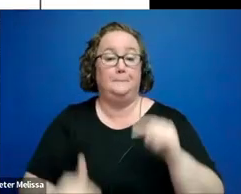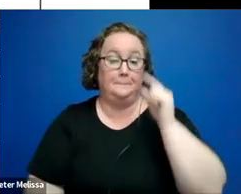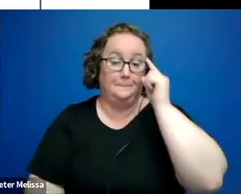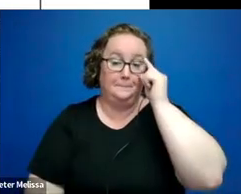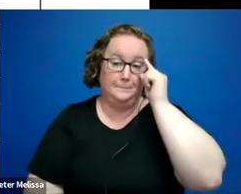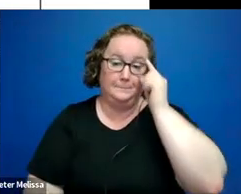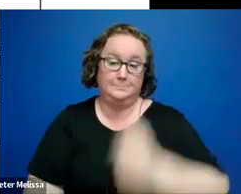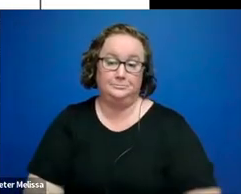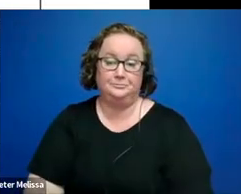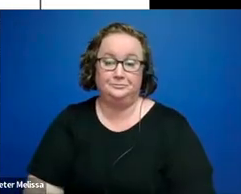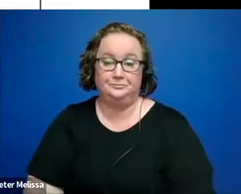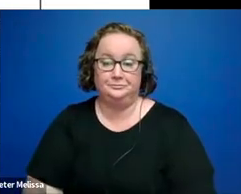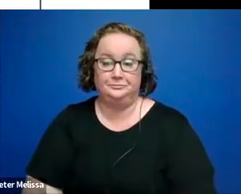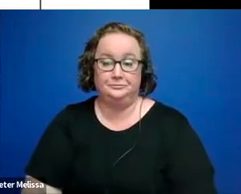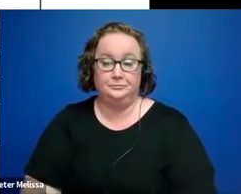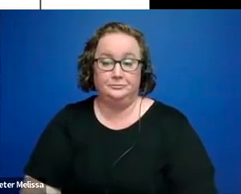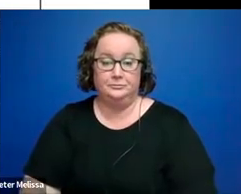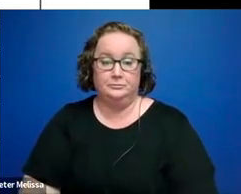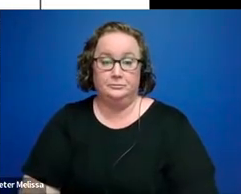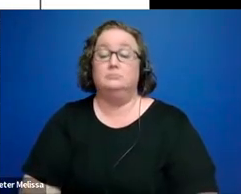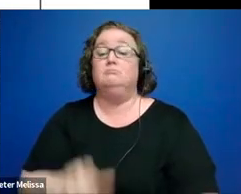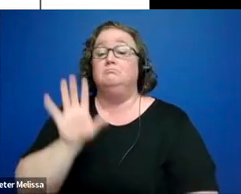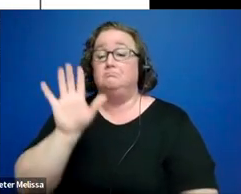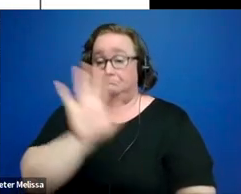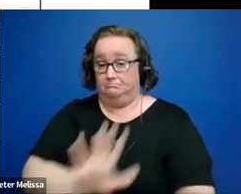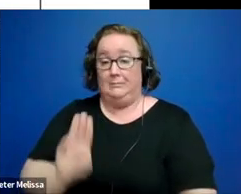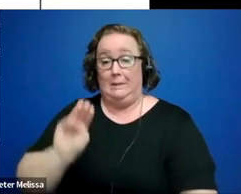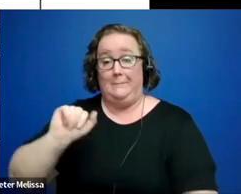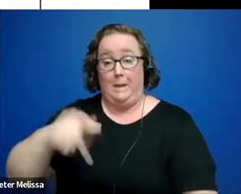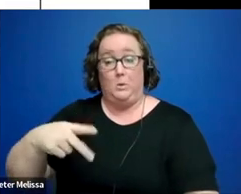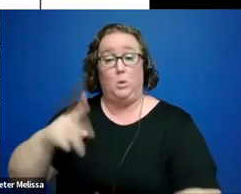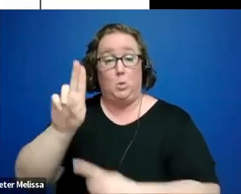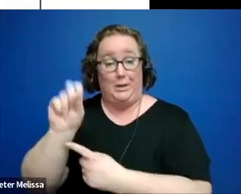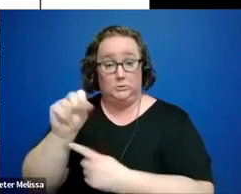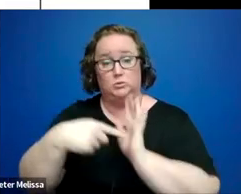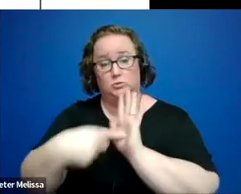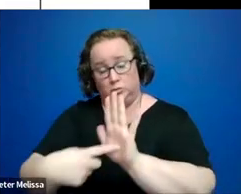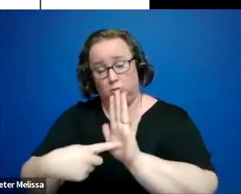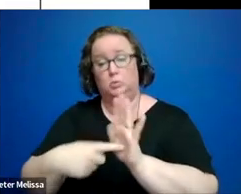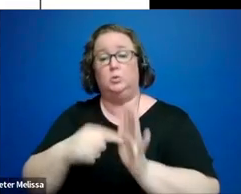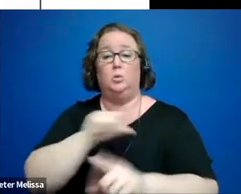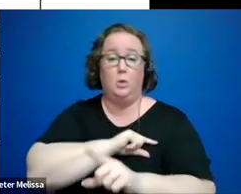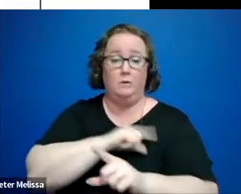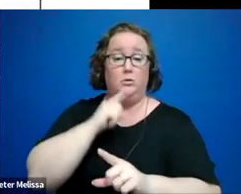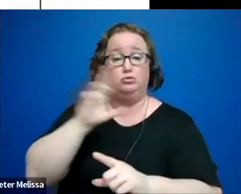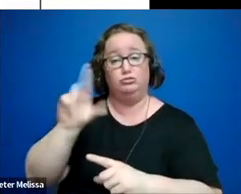So this is a map of the US that shows the quality of race and ethnicity data for home and community